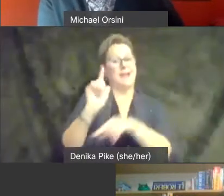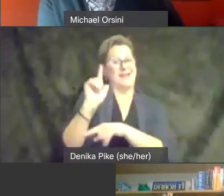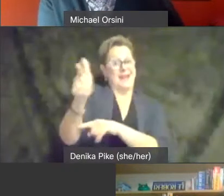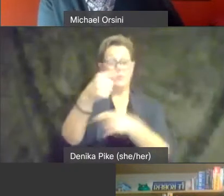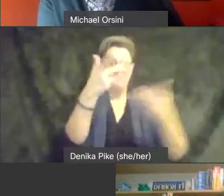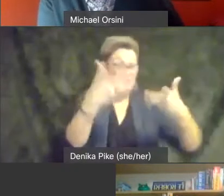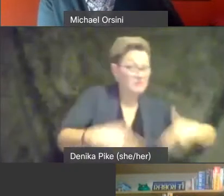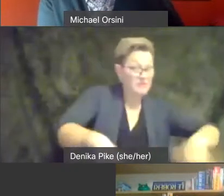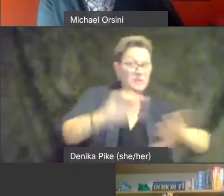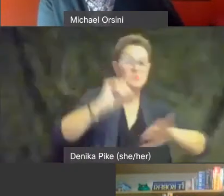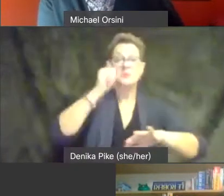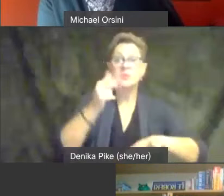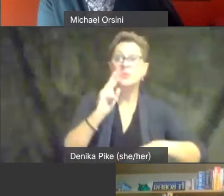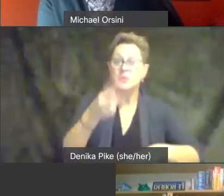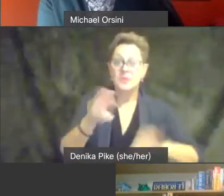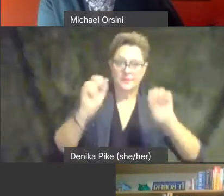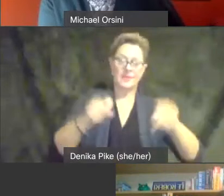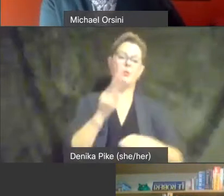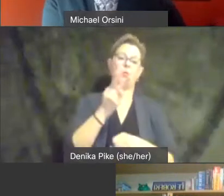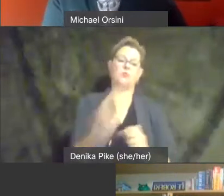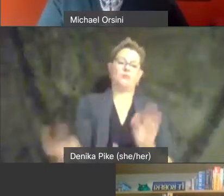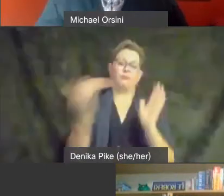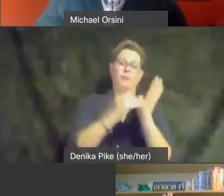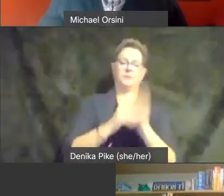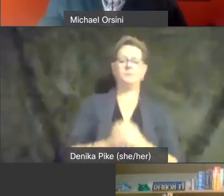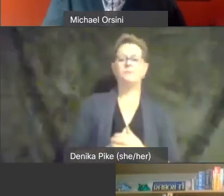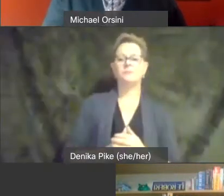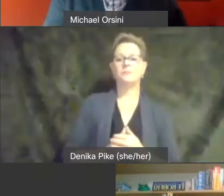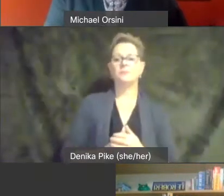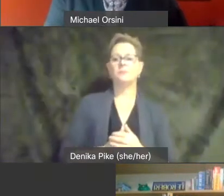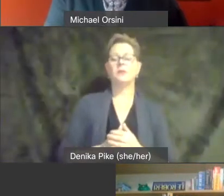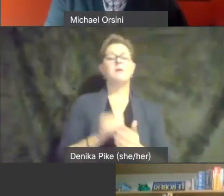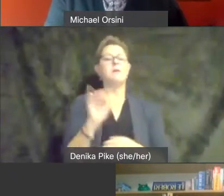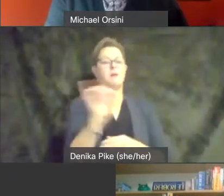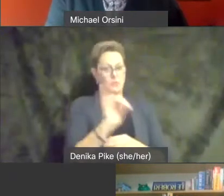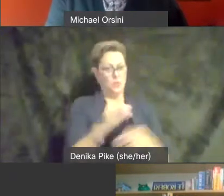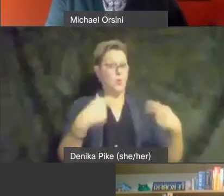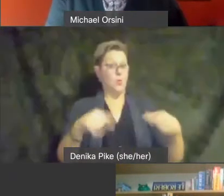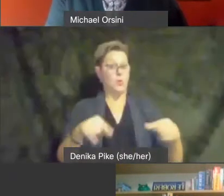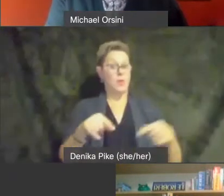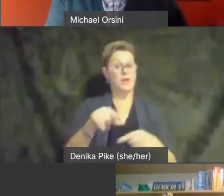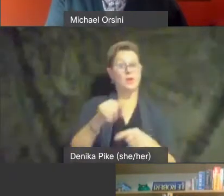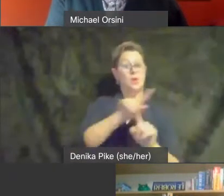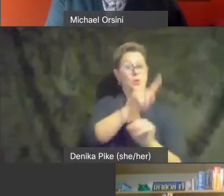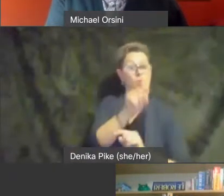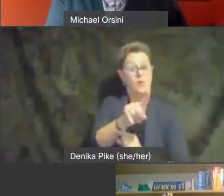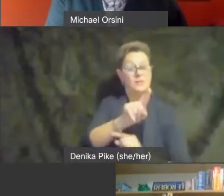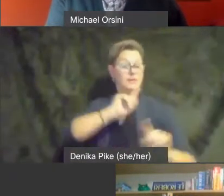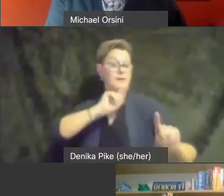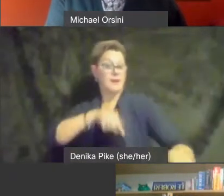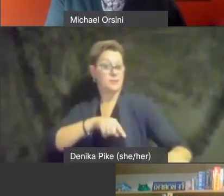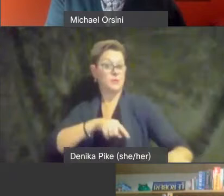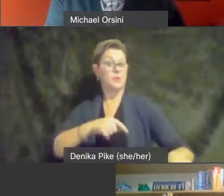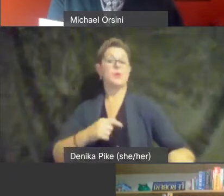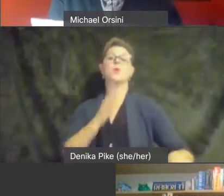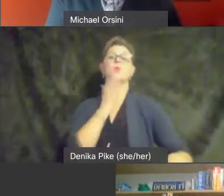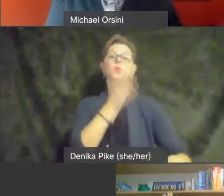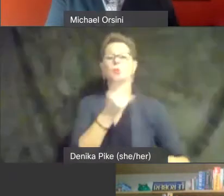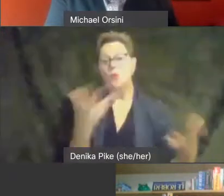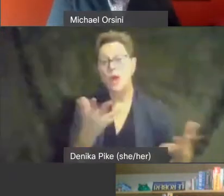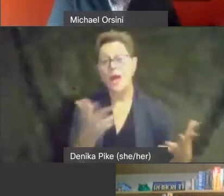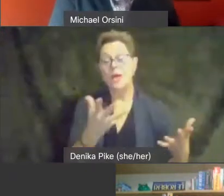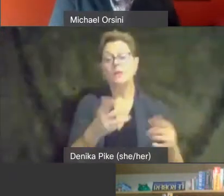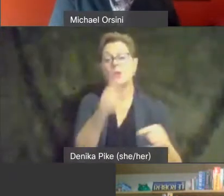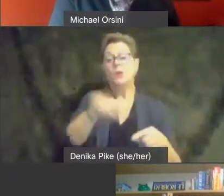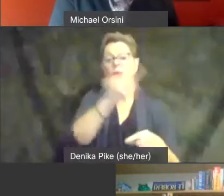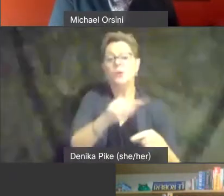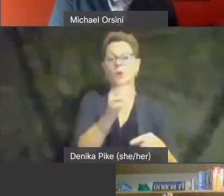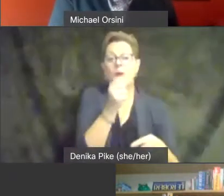We'd also like to let everyone know that we believe when we get to the question and answer session, we will have the ability to turn attendees microphones on. So you can speak your own question if you want to.